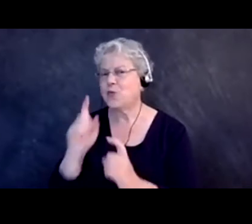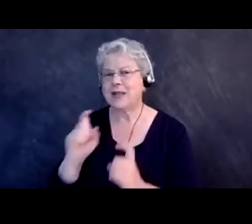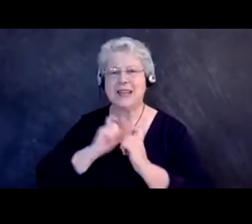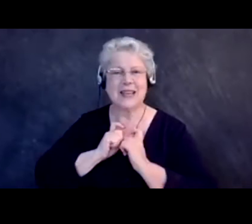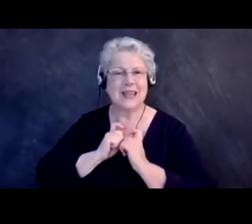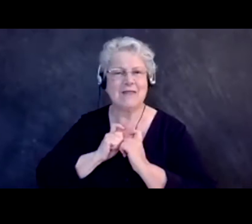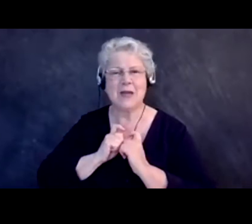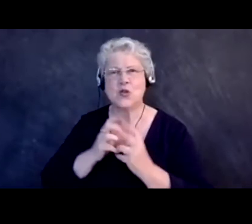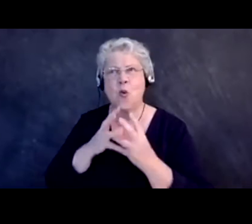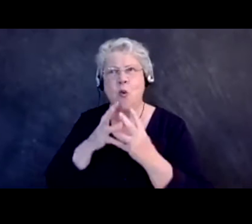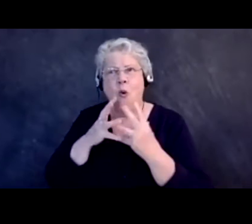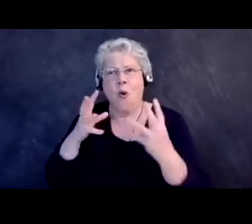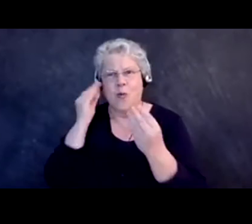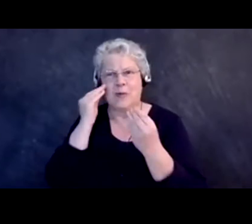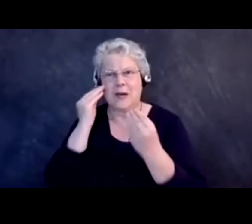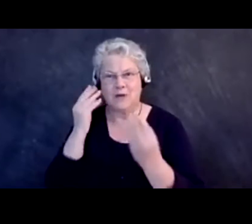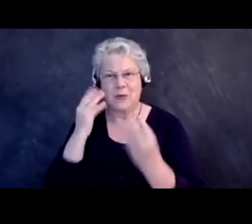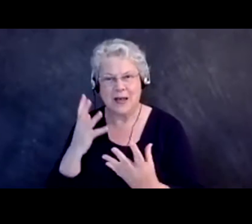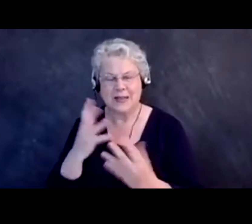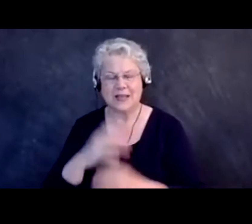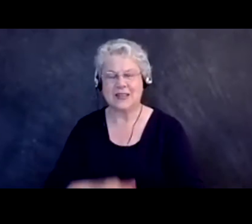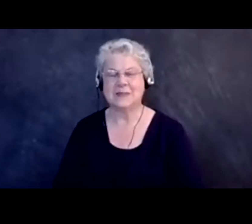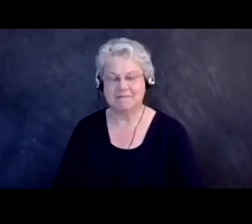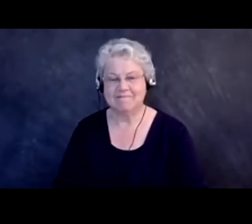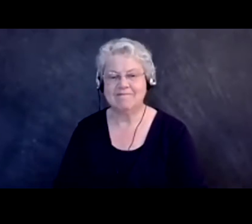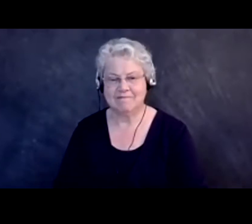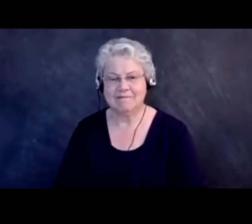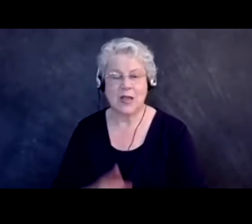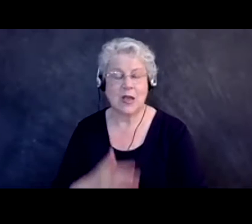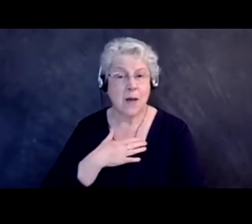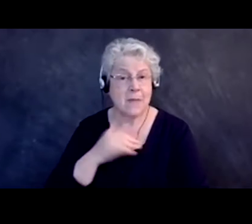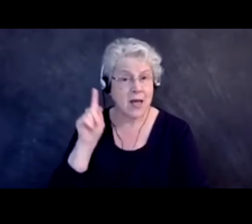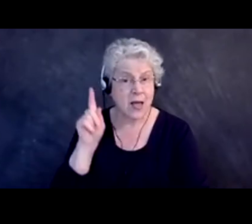so much information, but my question is: We have